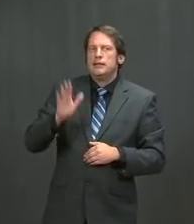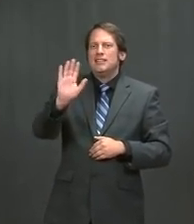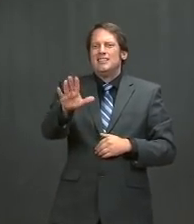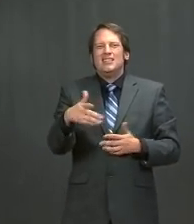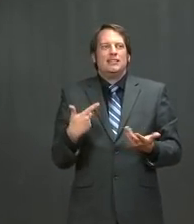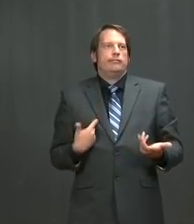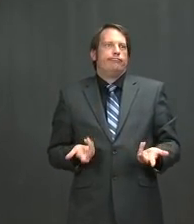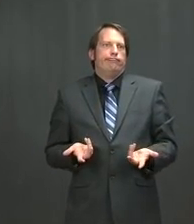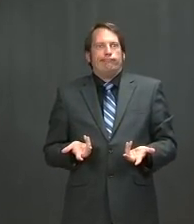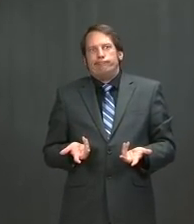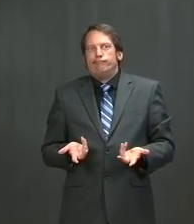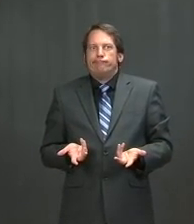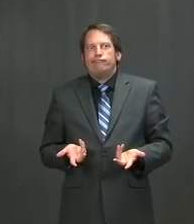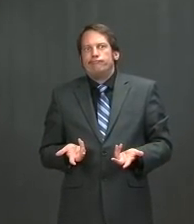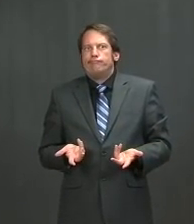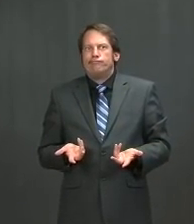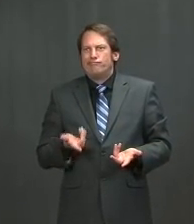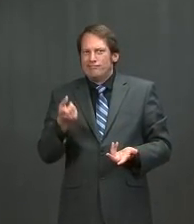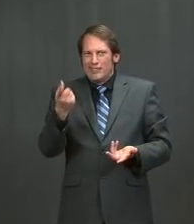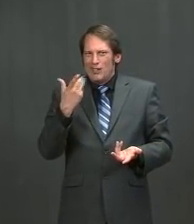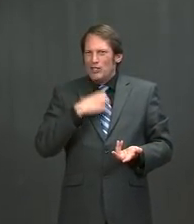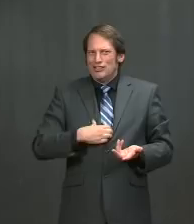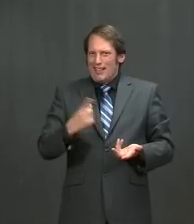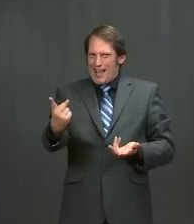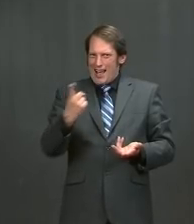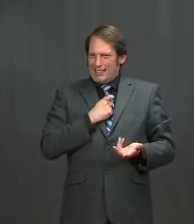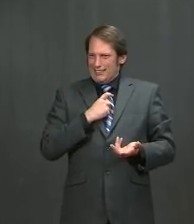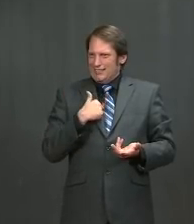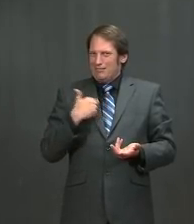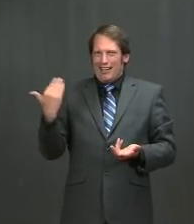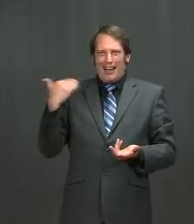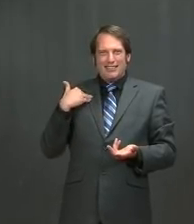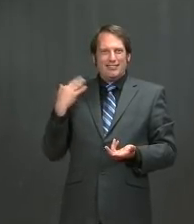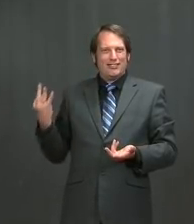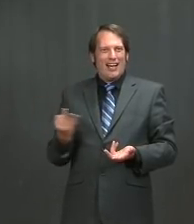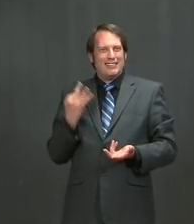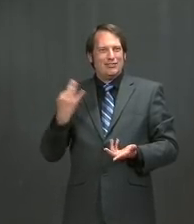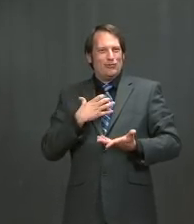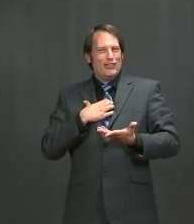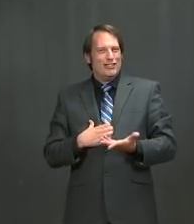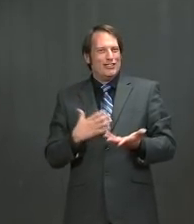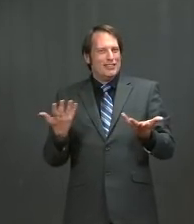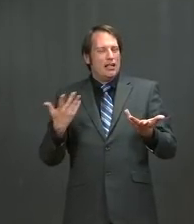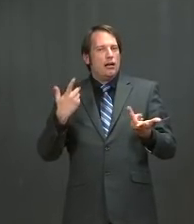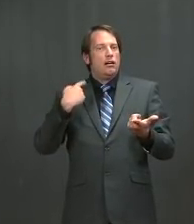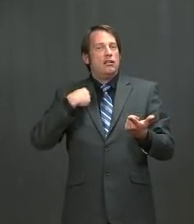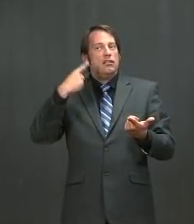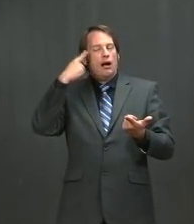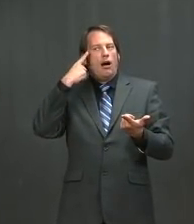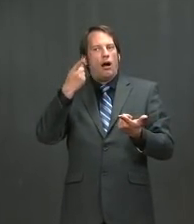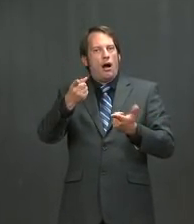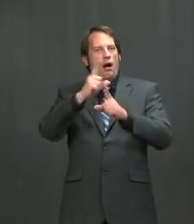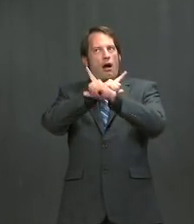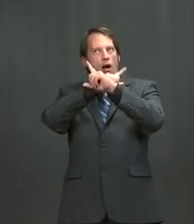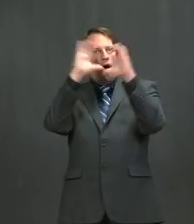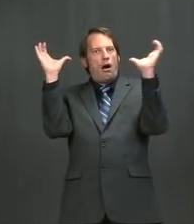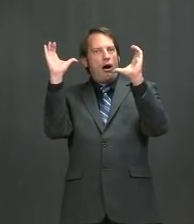because I got asked a question, and there's some help -- what I thought would be helpful context. And I know you probably don't have the transcript in front of you.